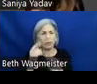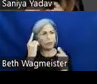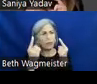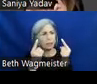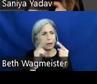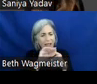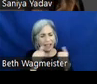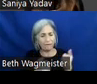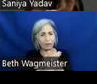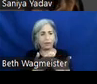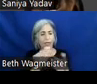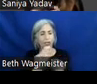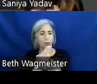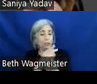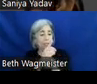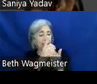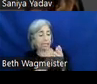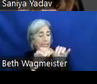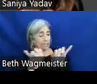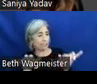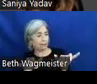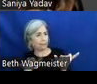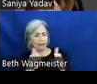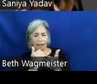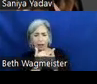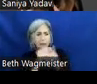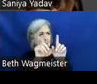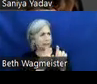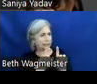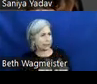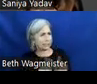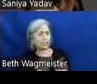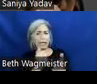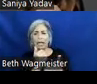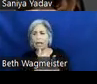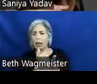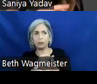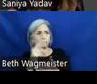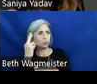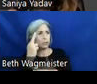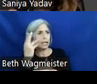and using a design system, how to test that, it helps us to find what we miss. That’s why starting